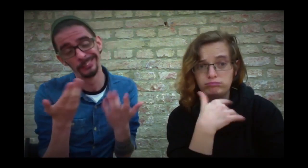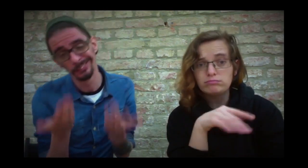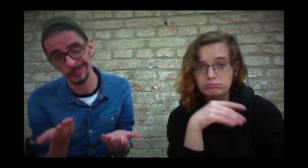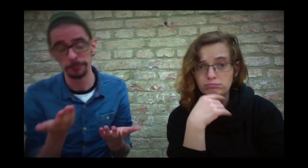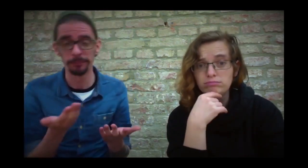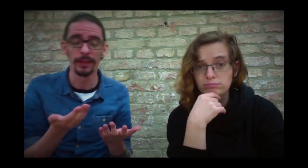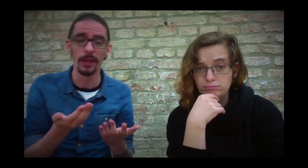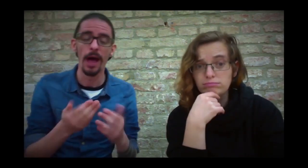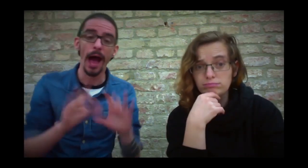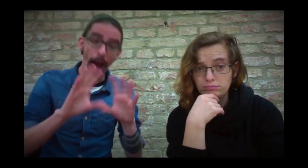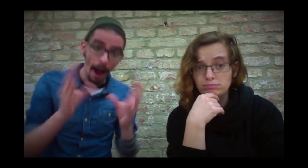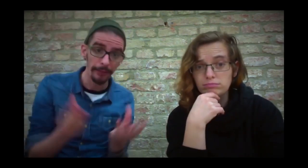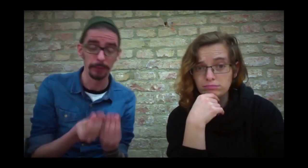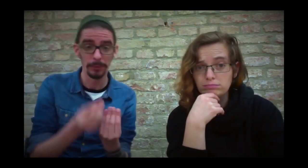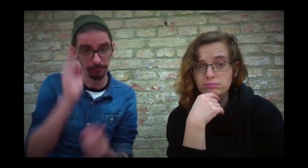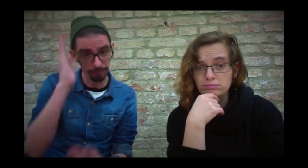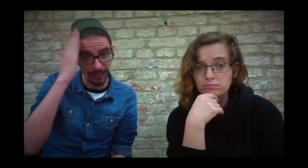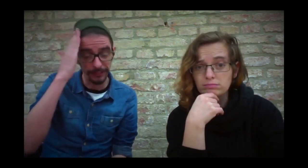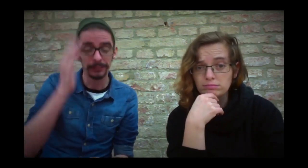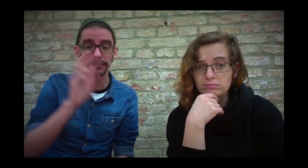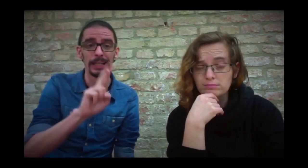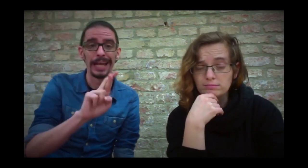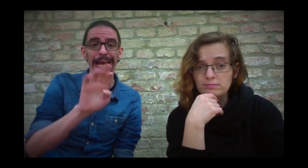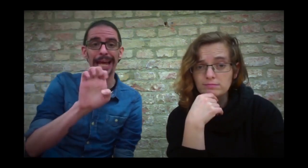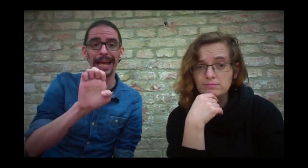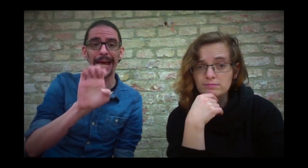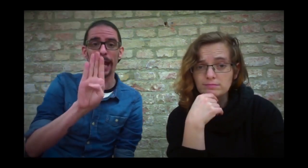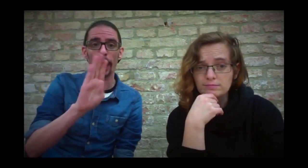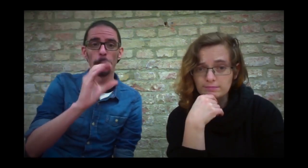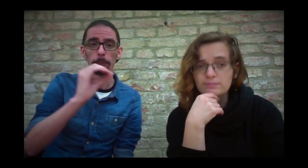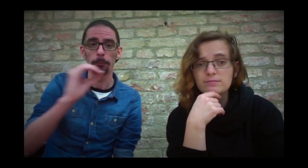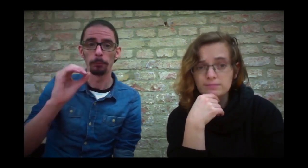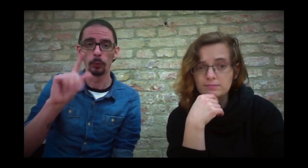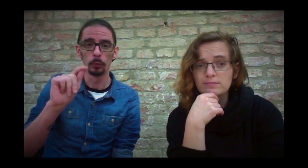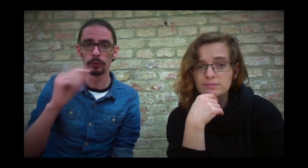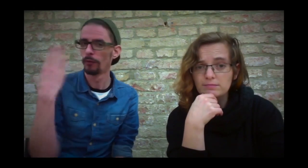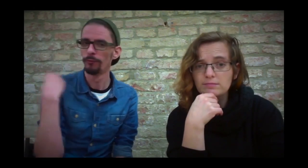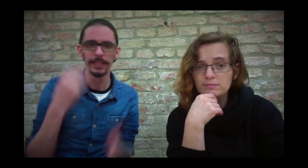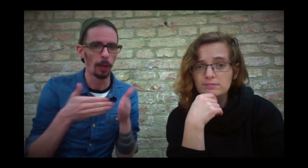Oh, dear. Generally, the word REBOOT